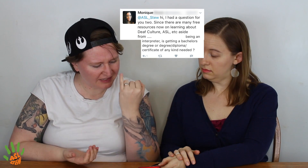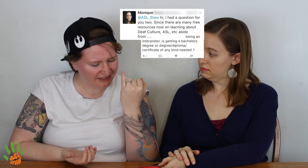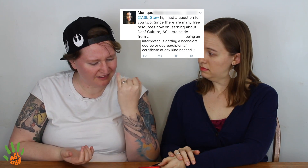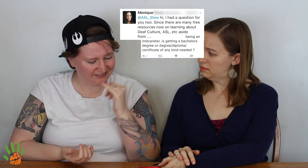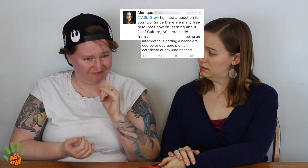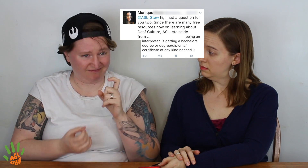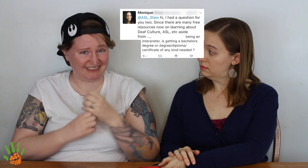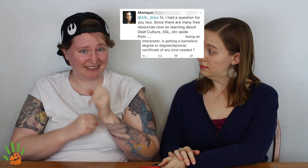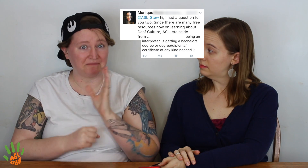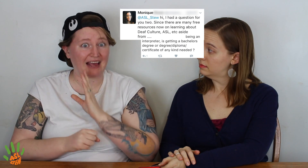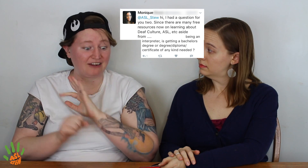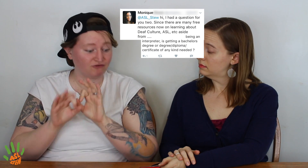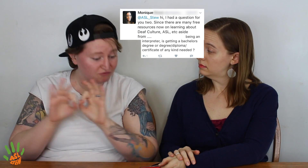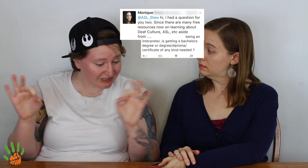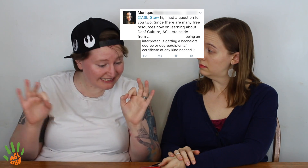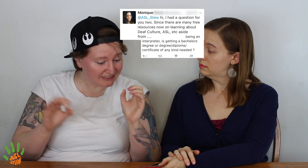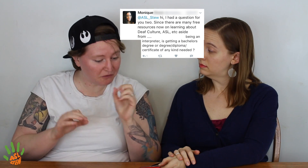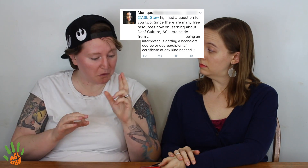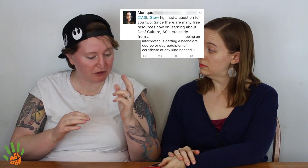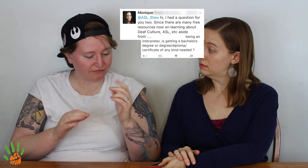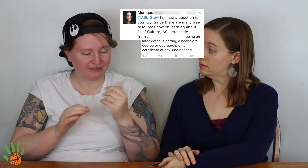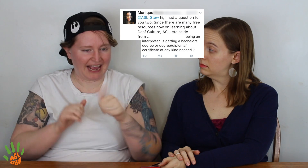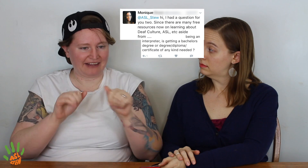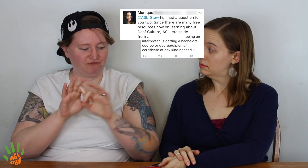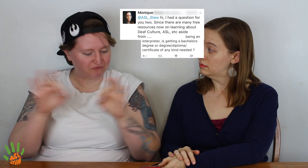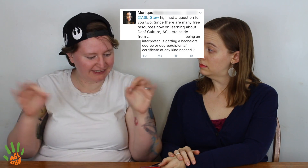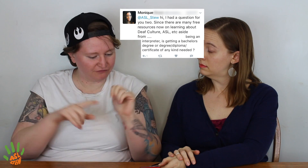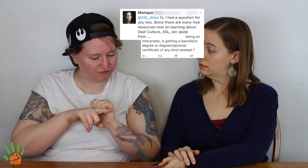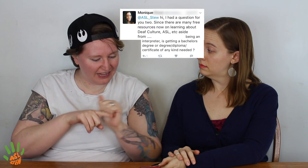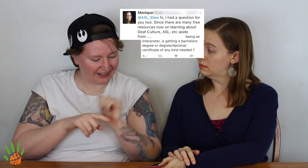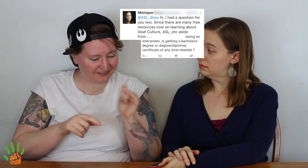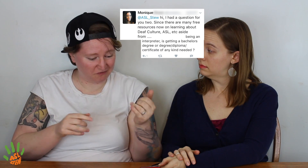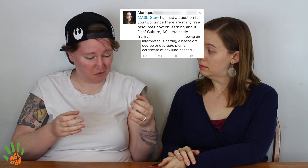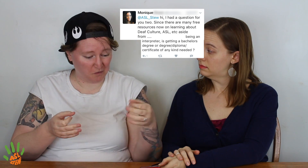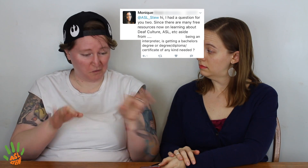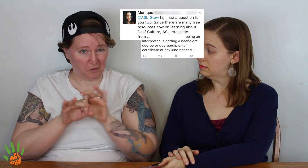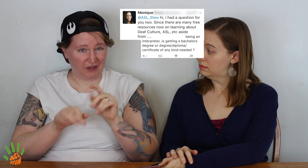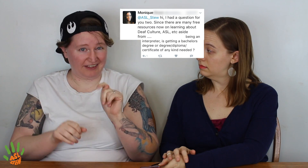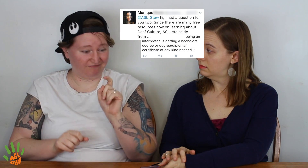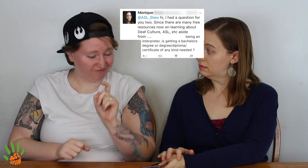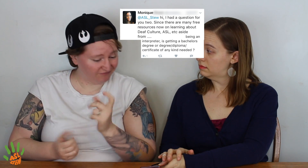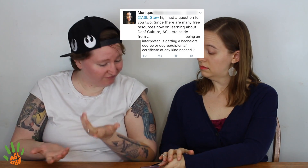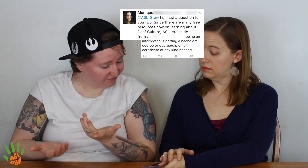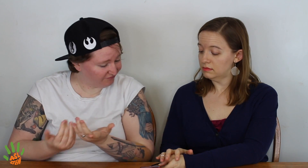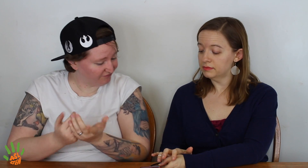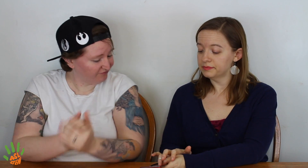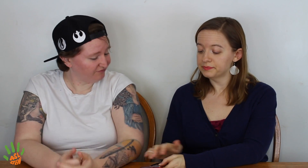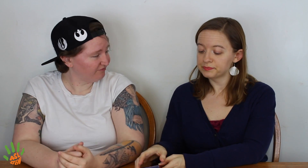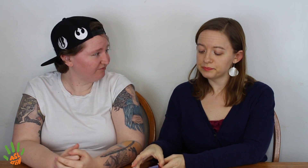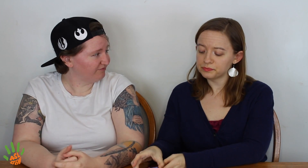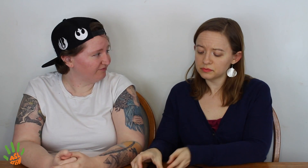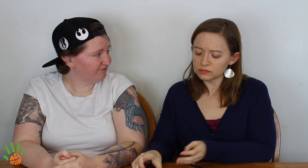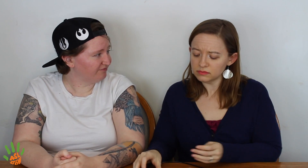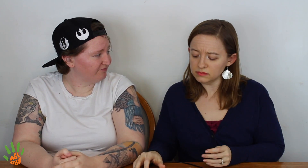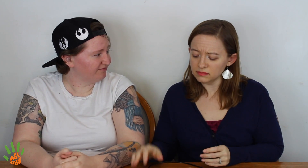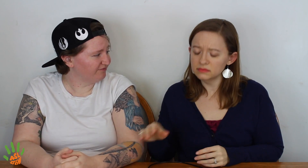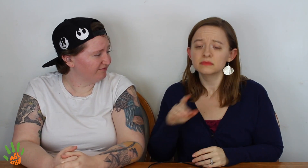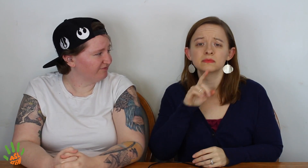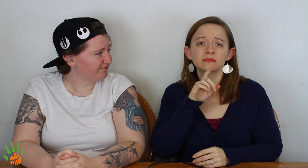So, is getting a bachelor's degree or any sort of degree or training worth it?"